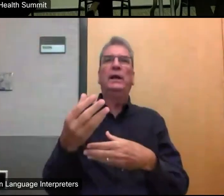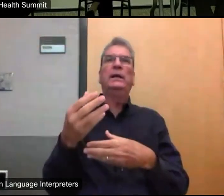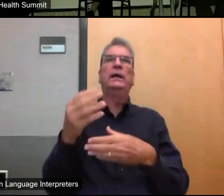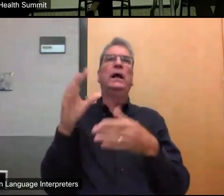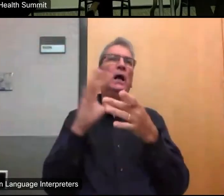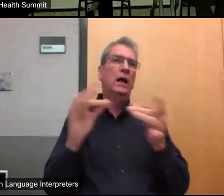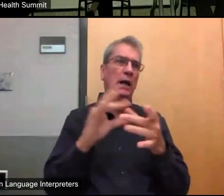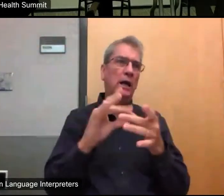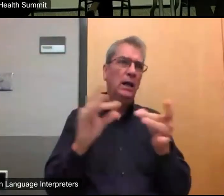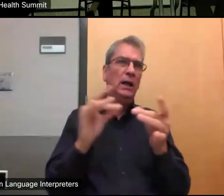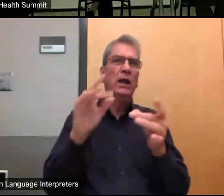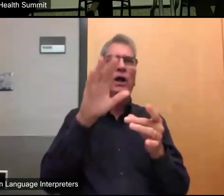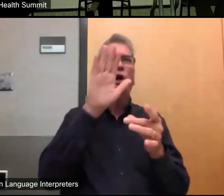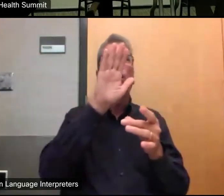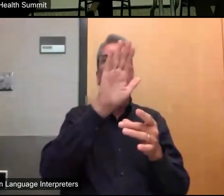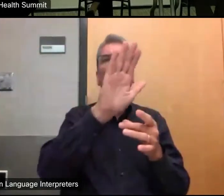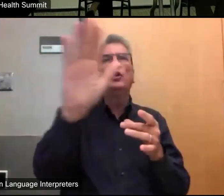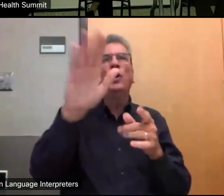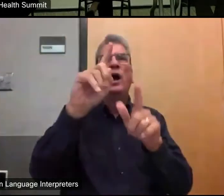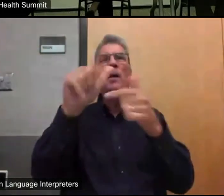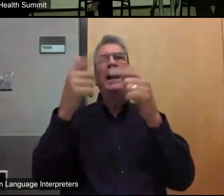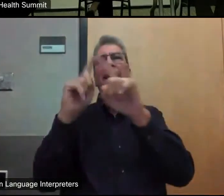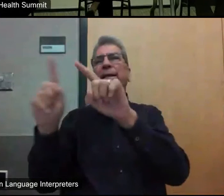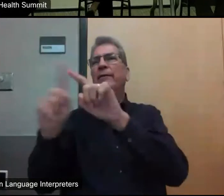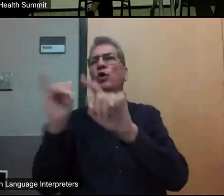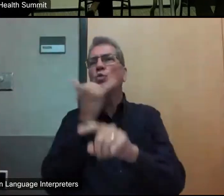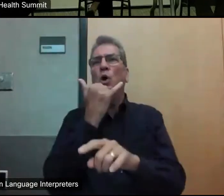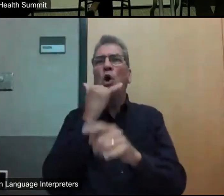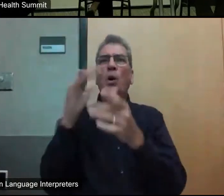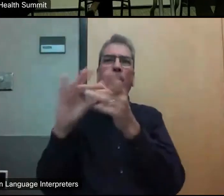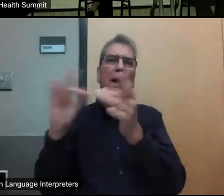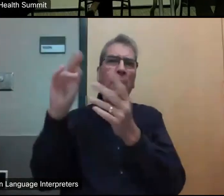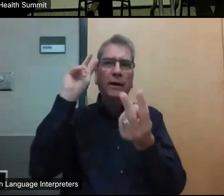about about those. Messages misinformation please, thank you.